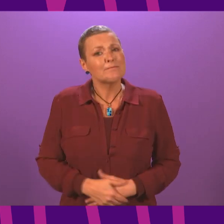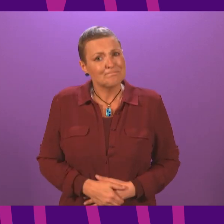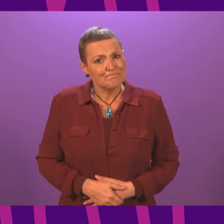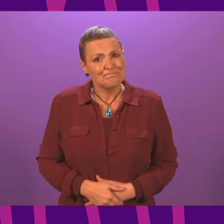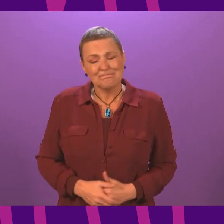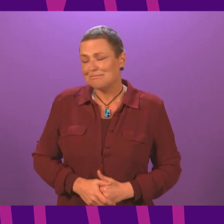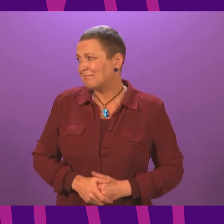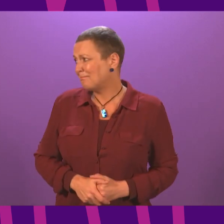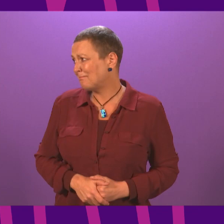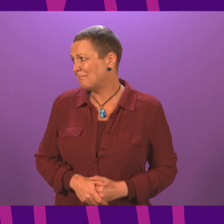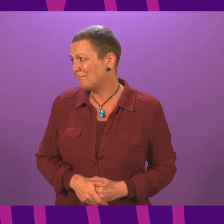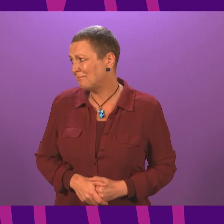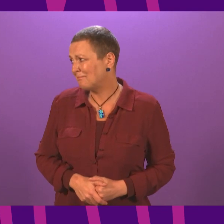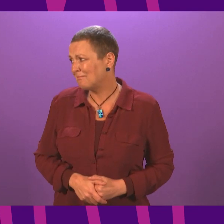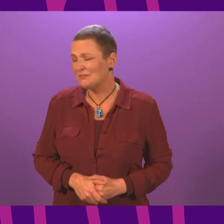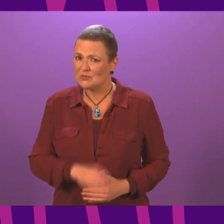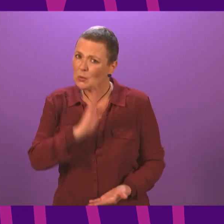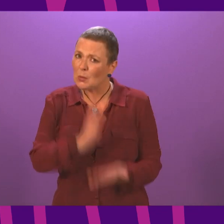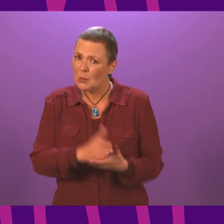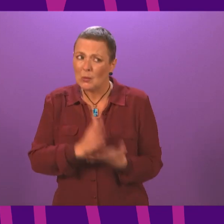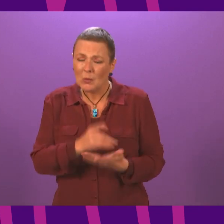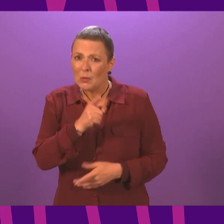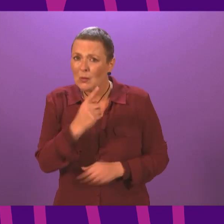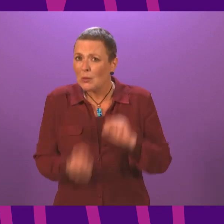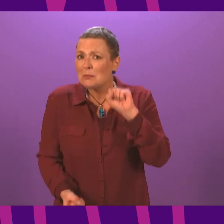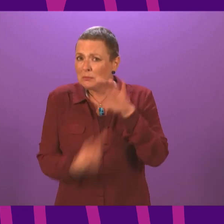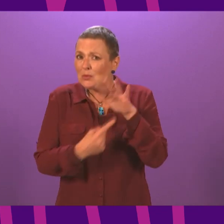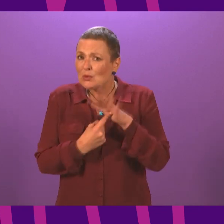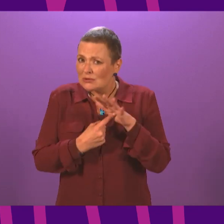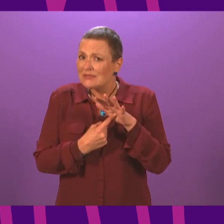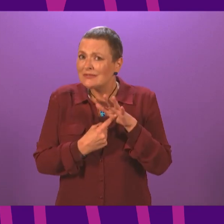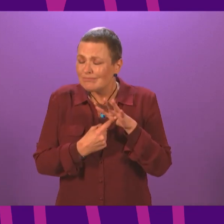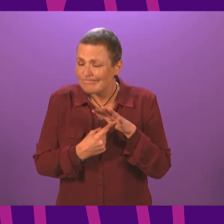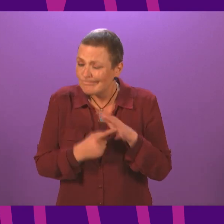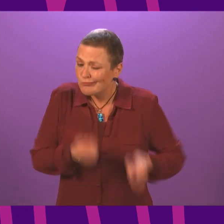an important point. Although it is good to have benefits and payments in place,